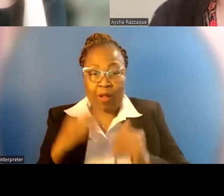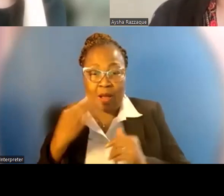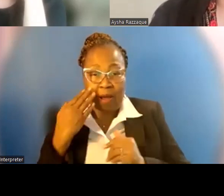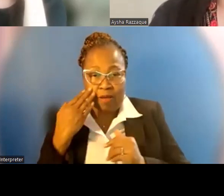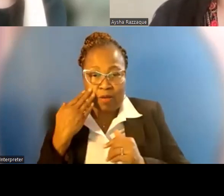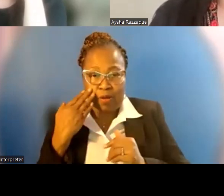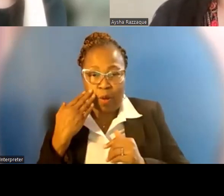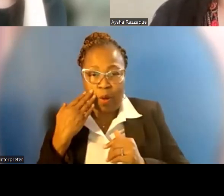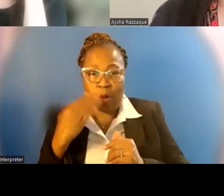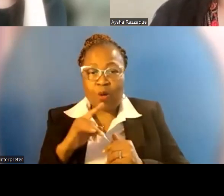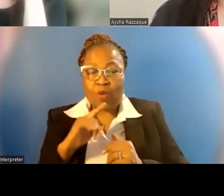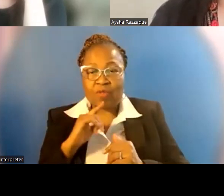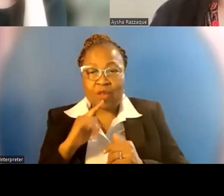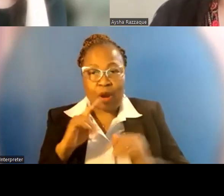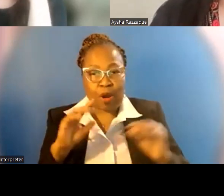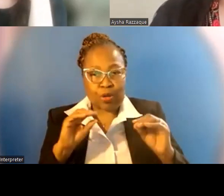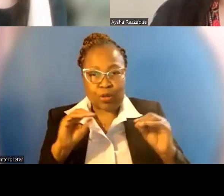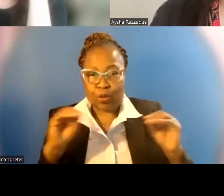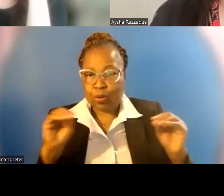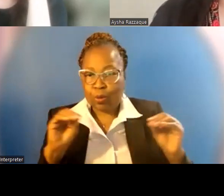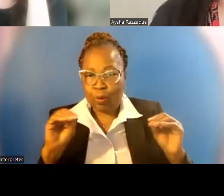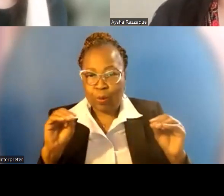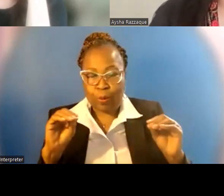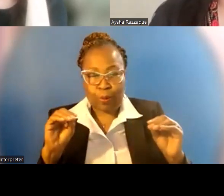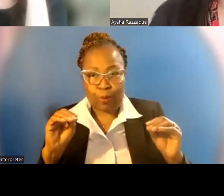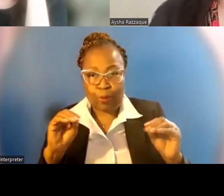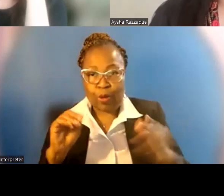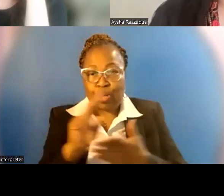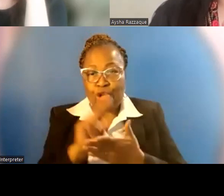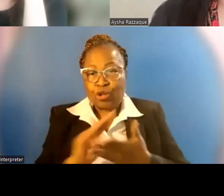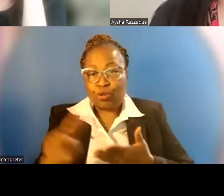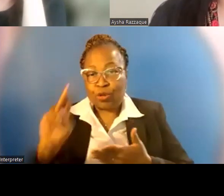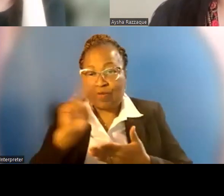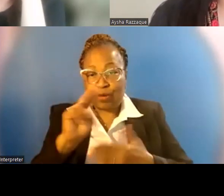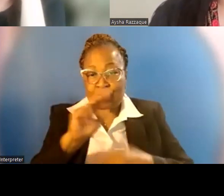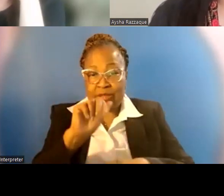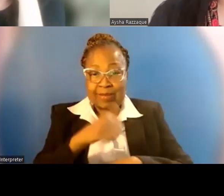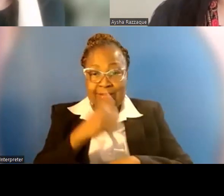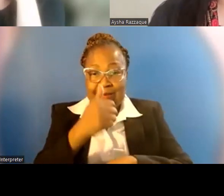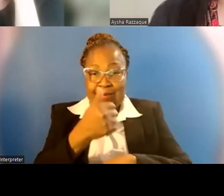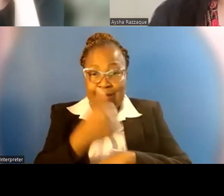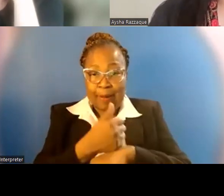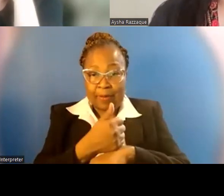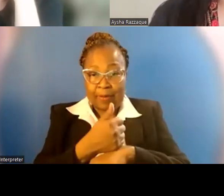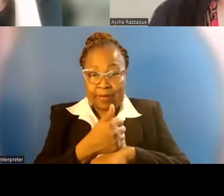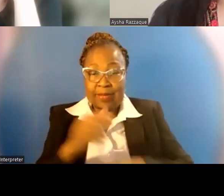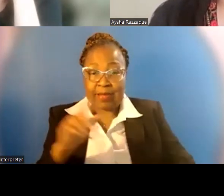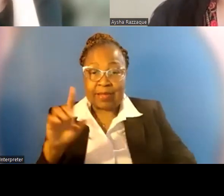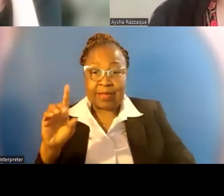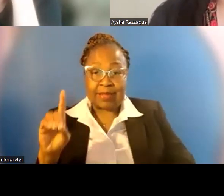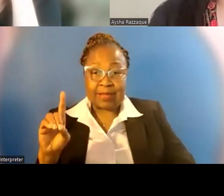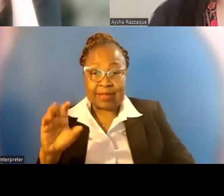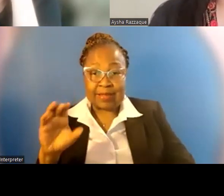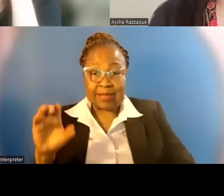there are no like university established DCCs that have a similar model